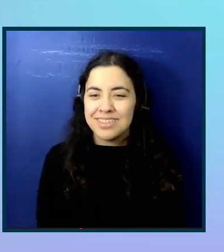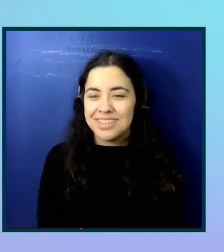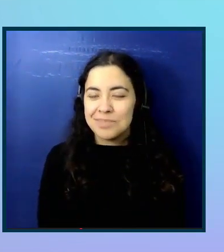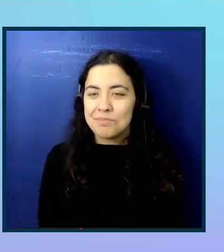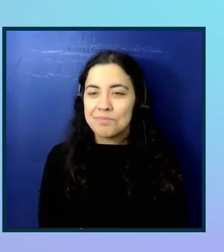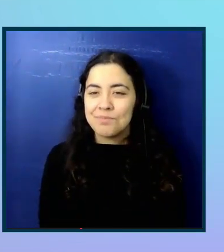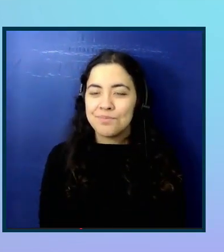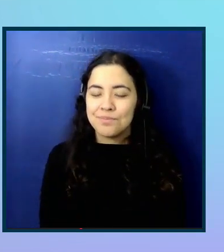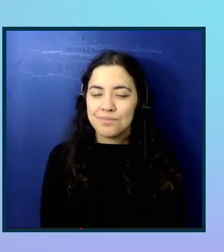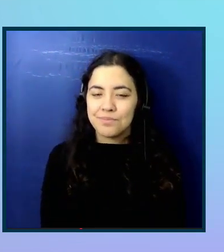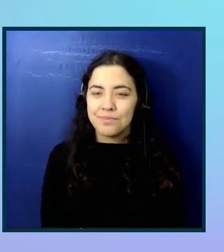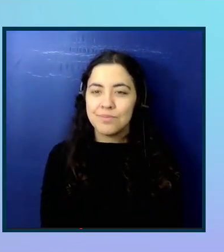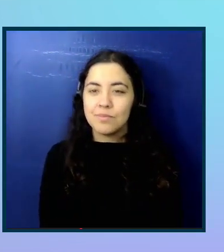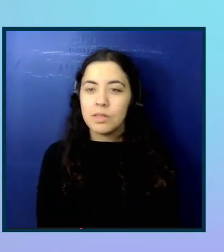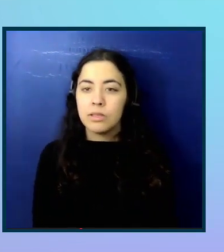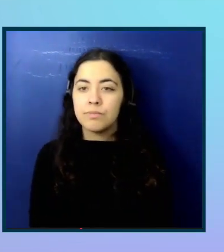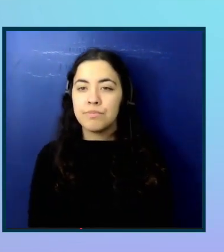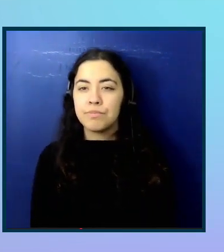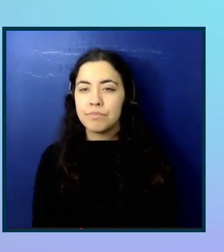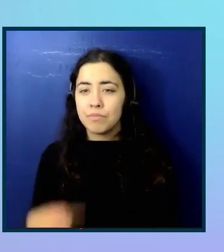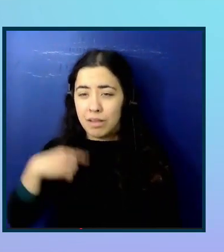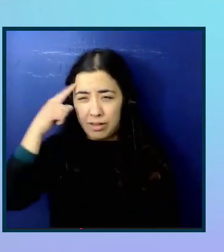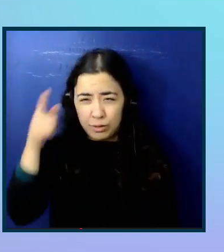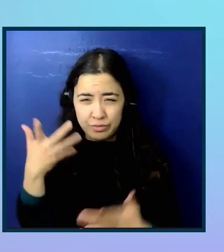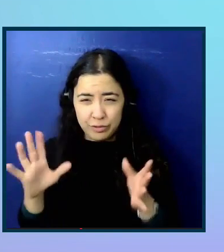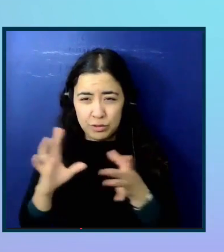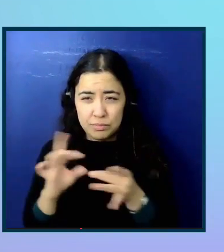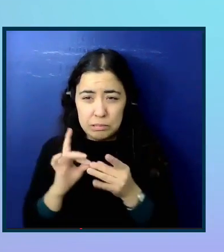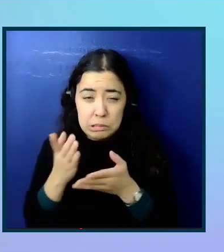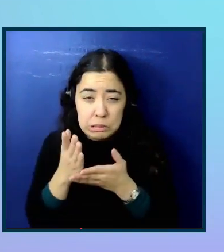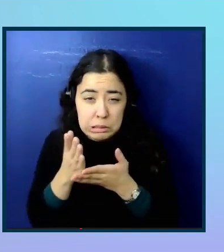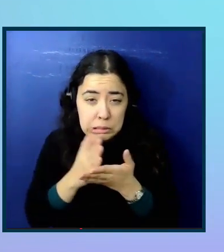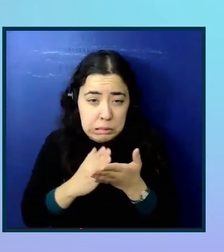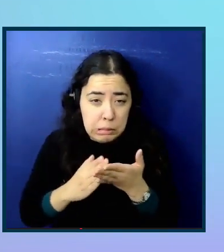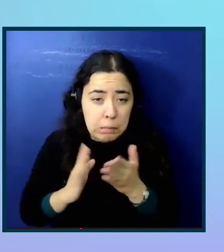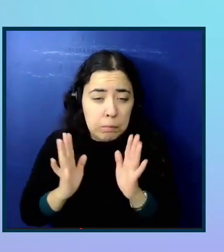Okay, I think you may have started to answer some of this question towards the end